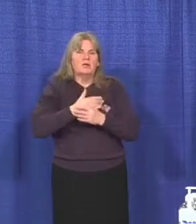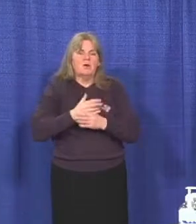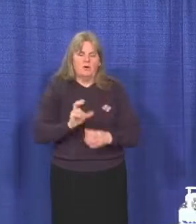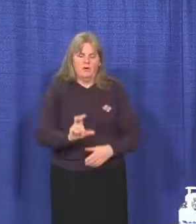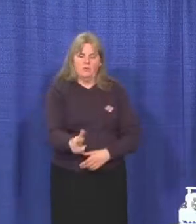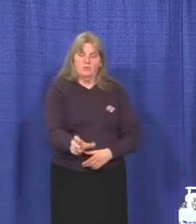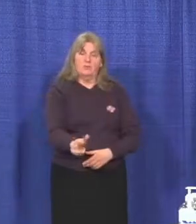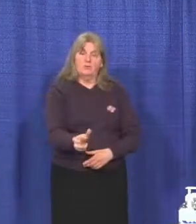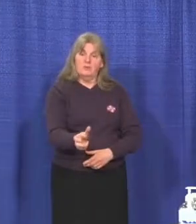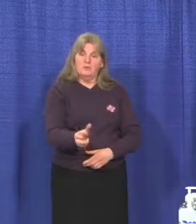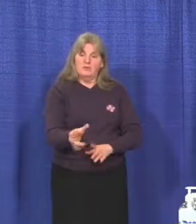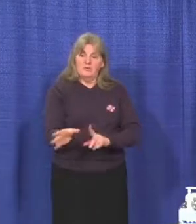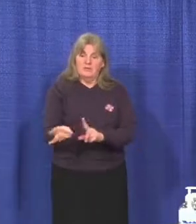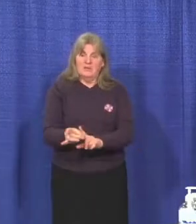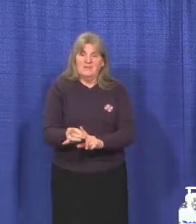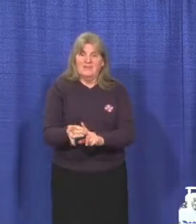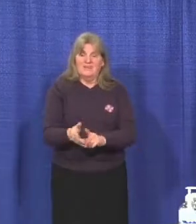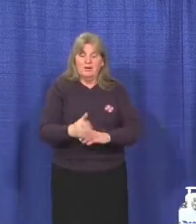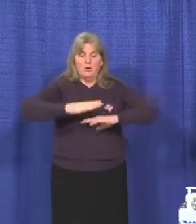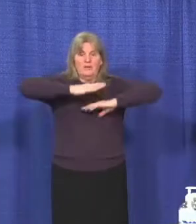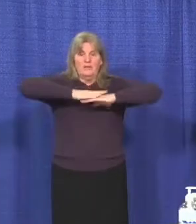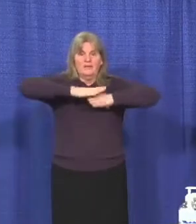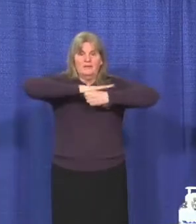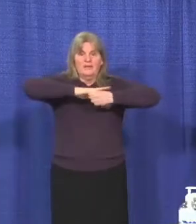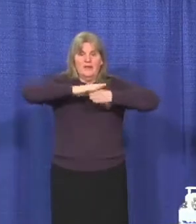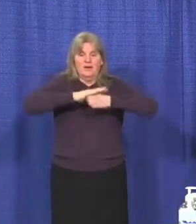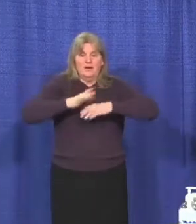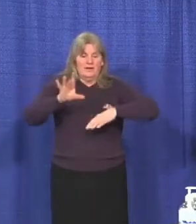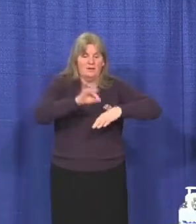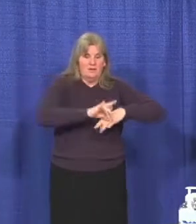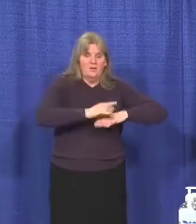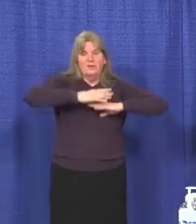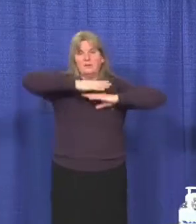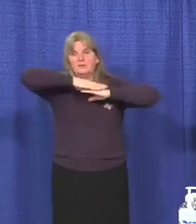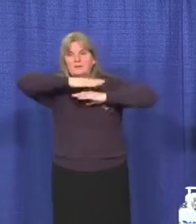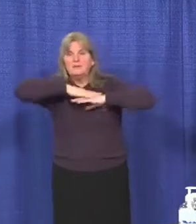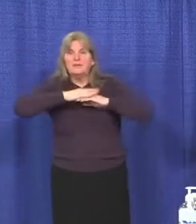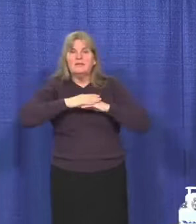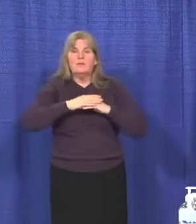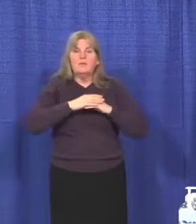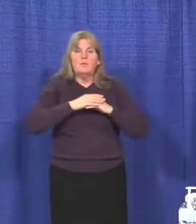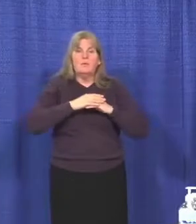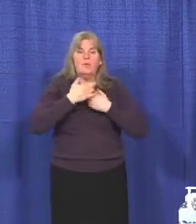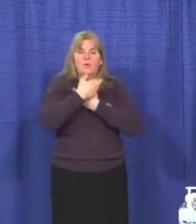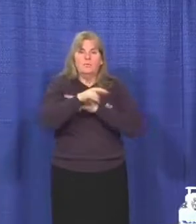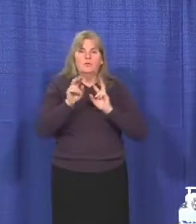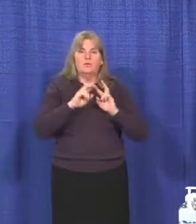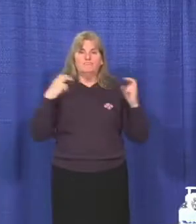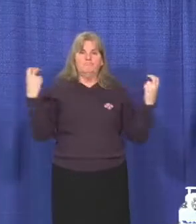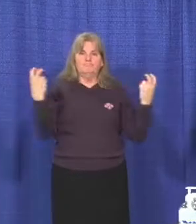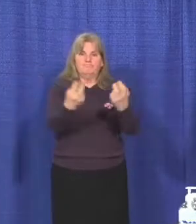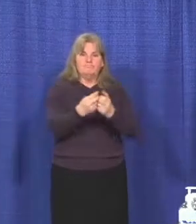handle are a desk area or a table are a meeting room, a